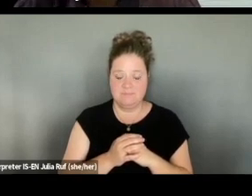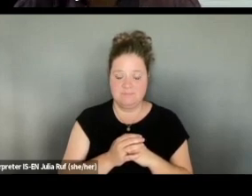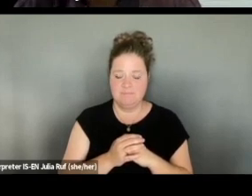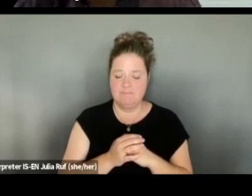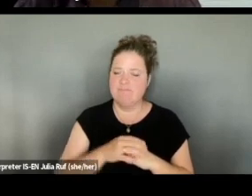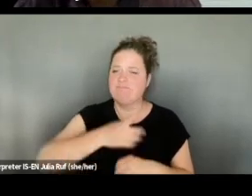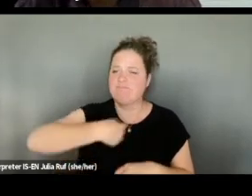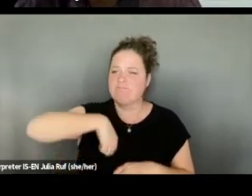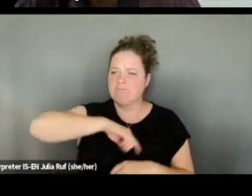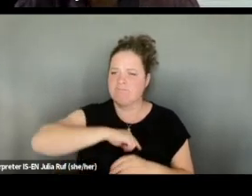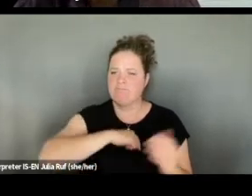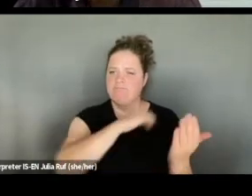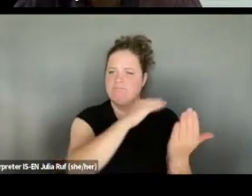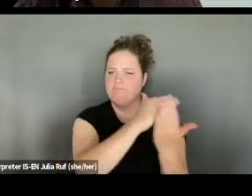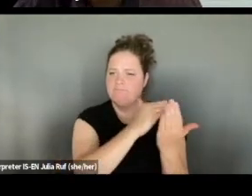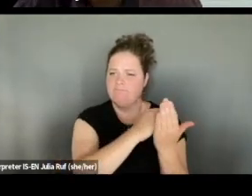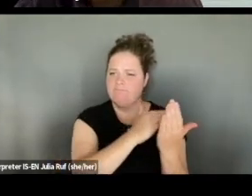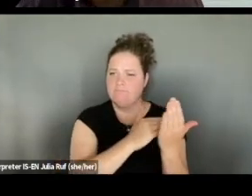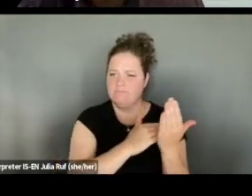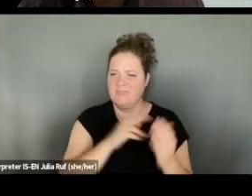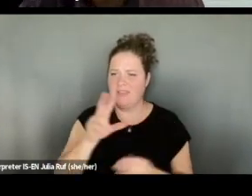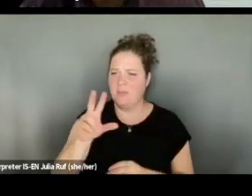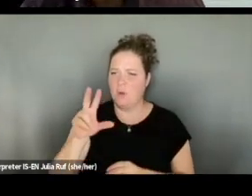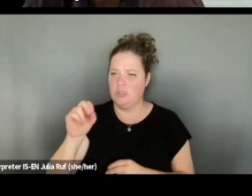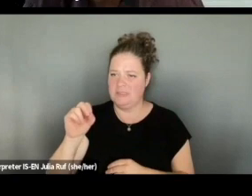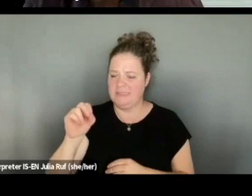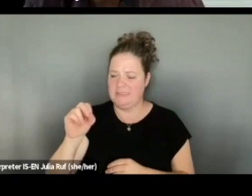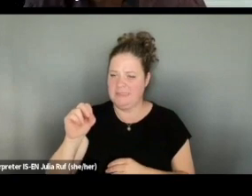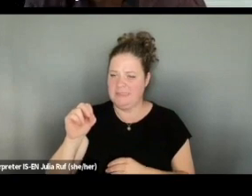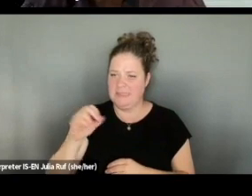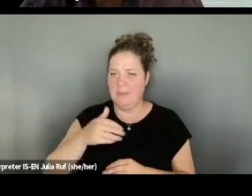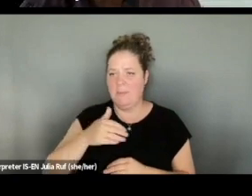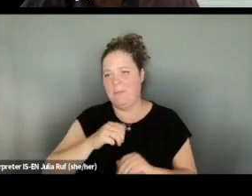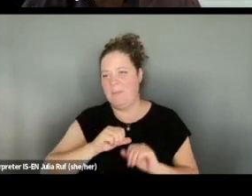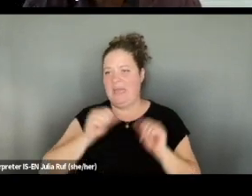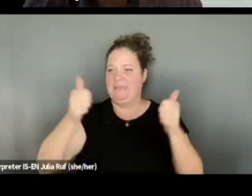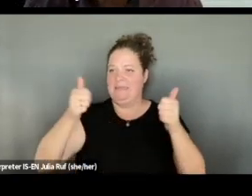30 best practices listed, and it's also available on the